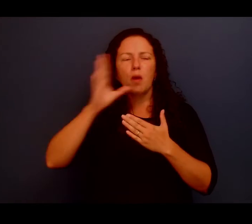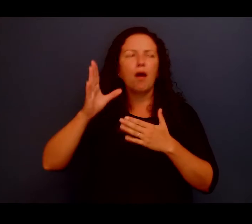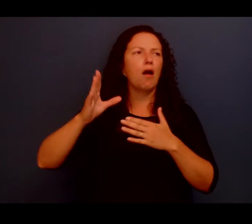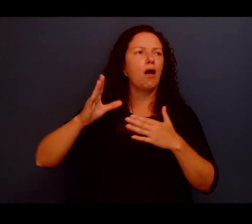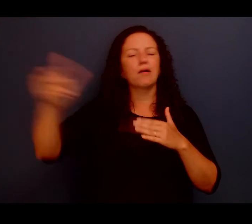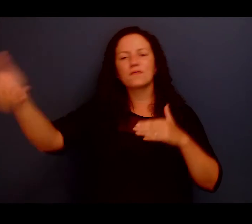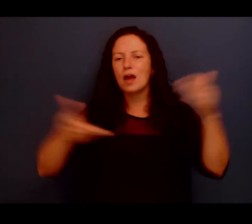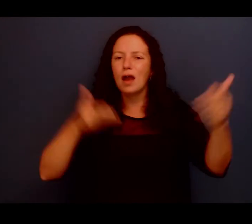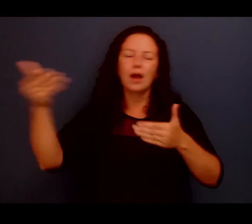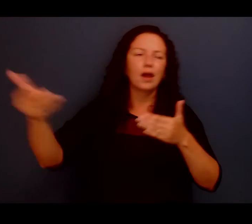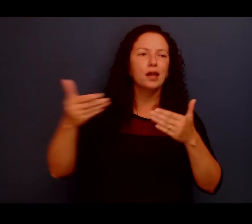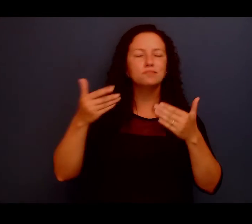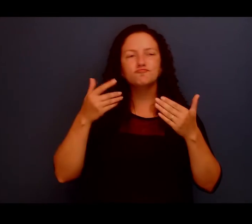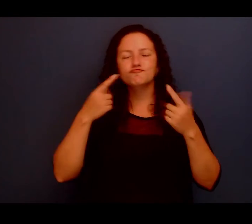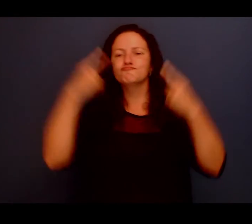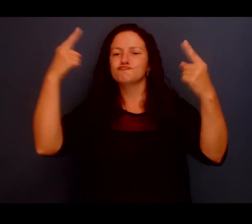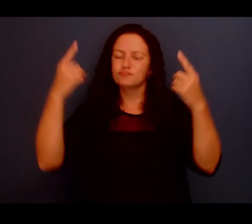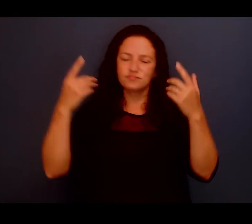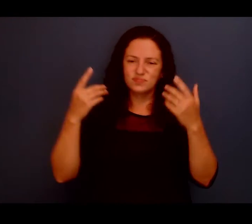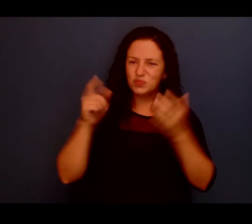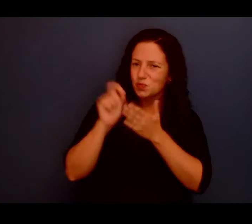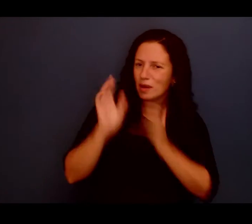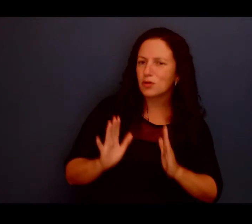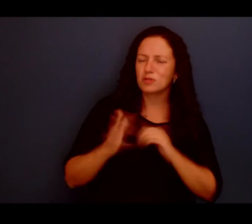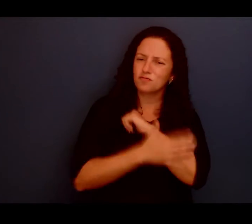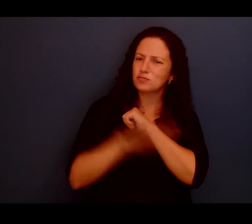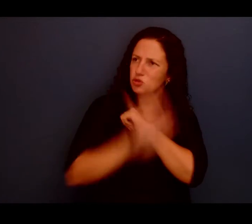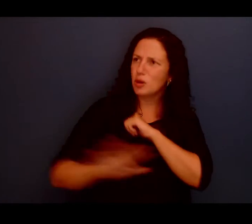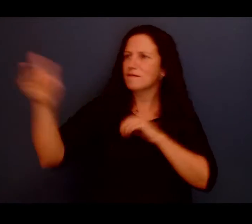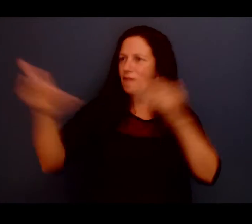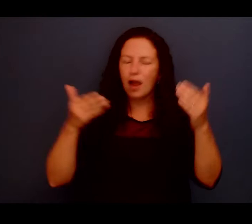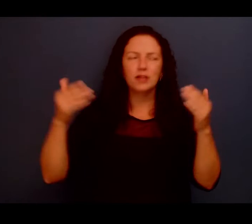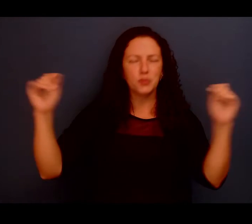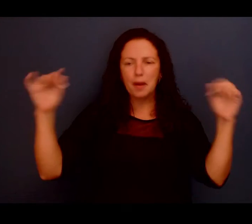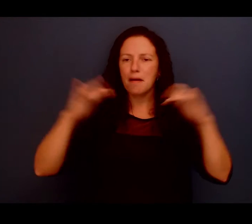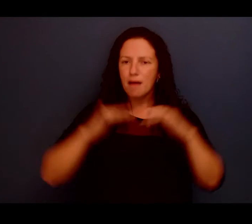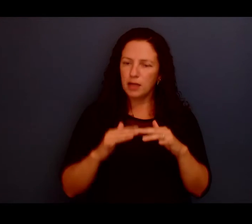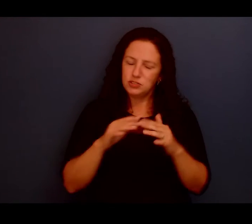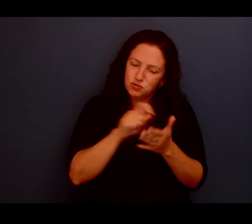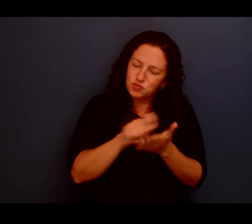a series of accomplished writers from across the country to reside at the house and write. There's this beautiful